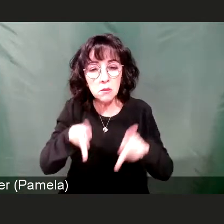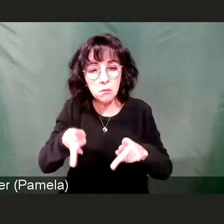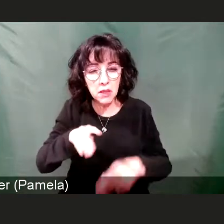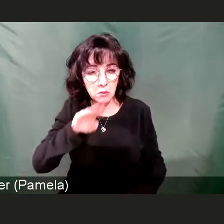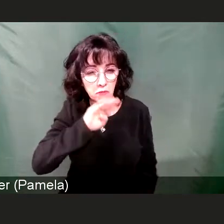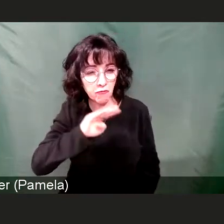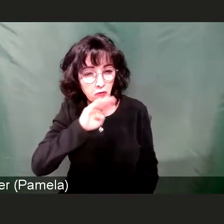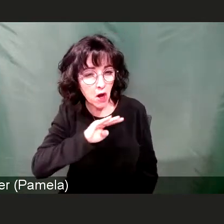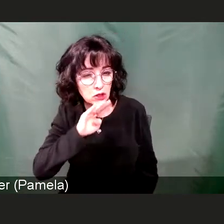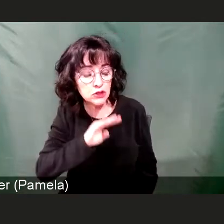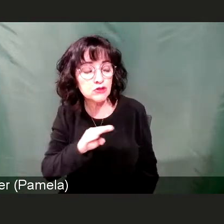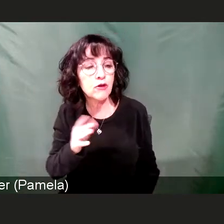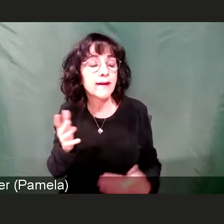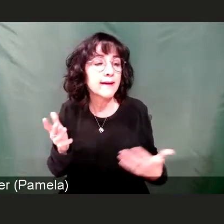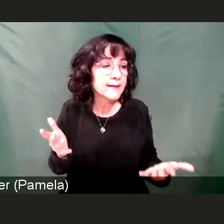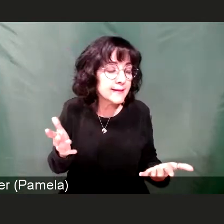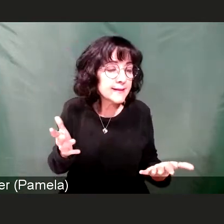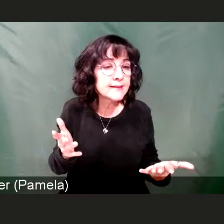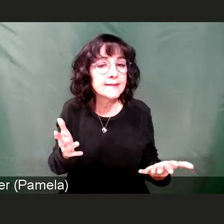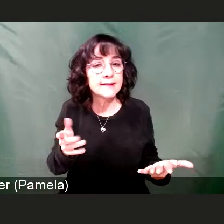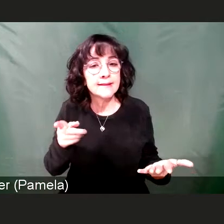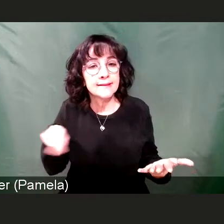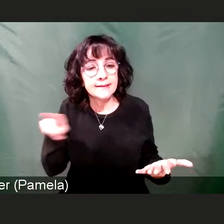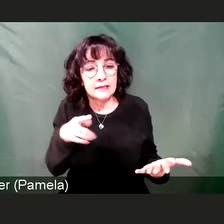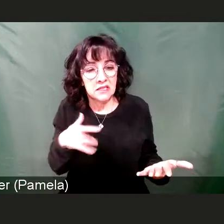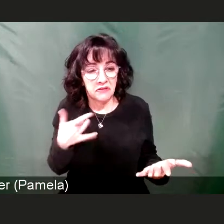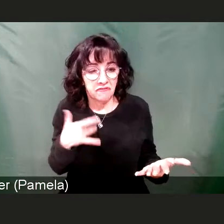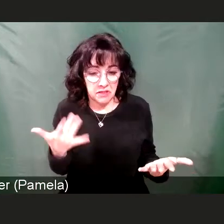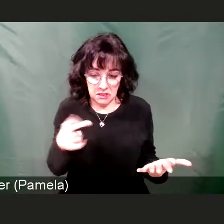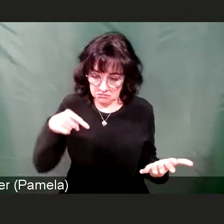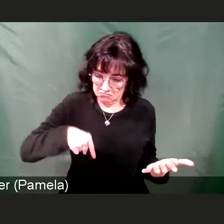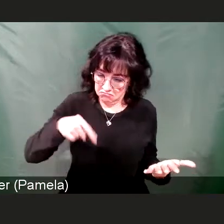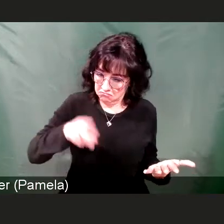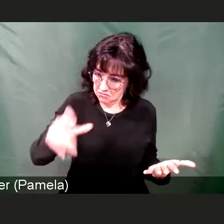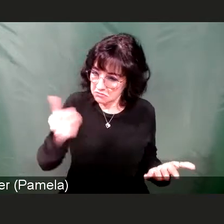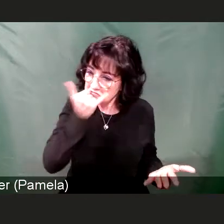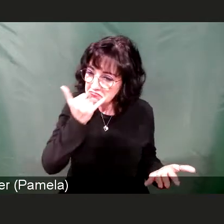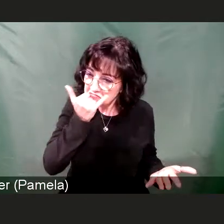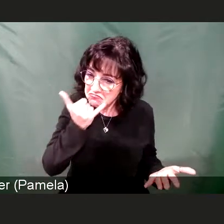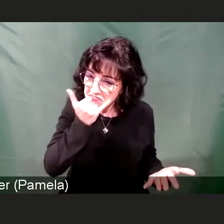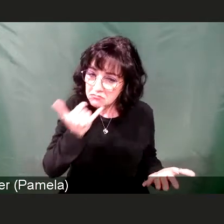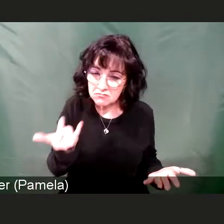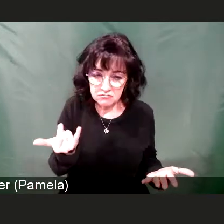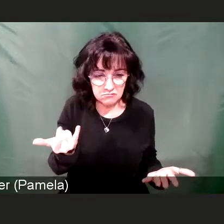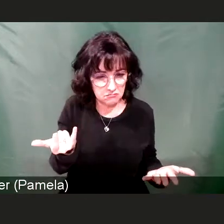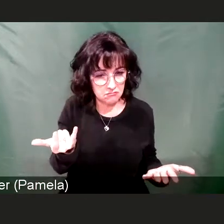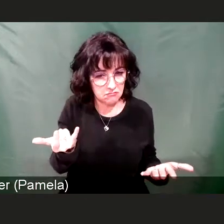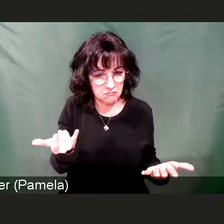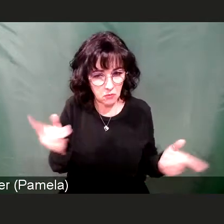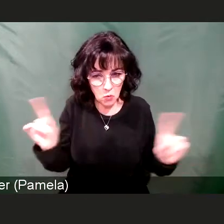the vaccine as fast as we thought we could or the supplies have not been there in order